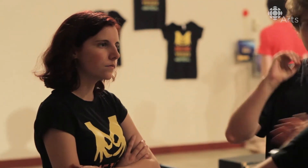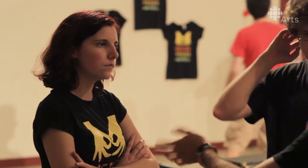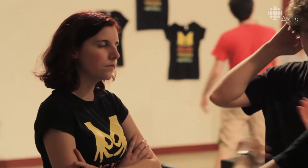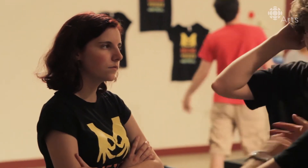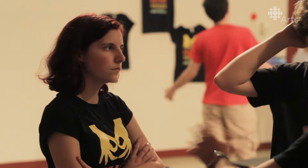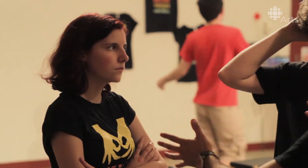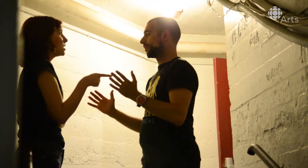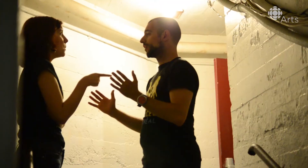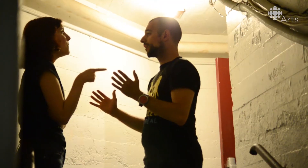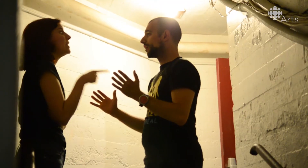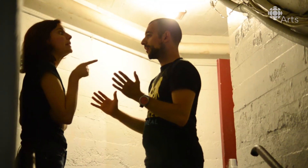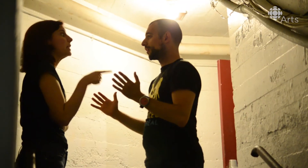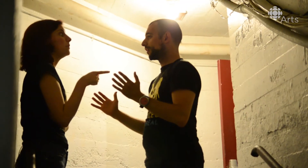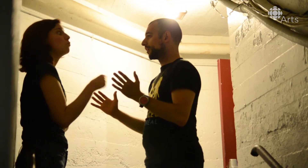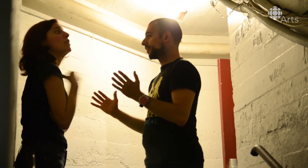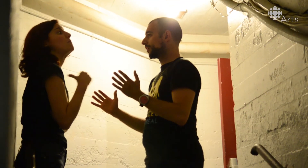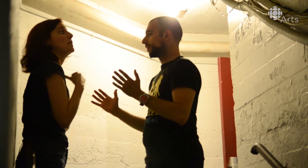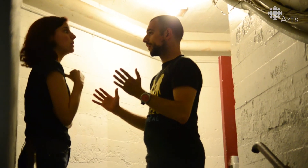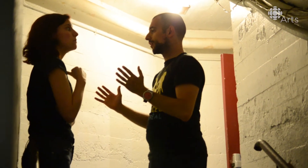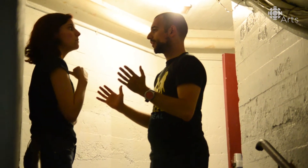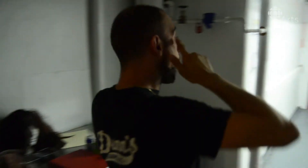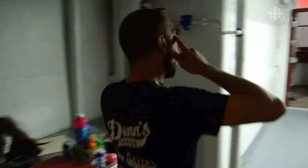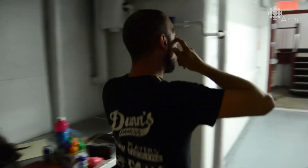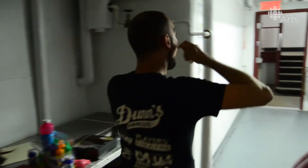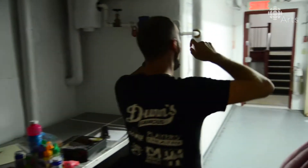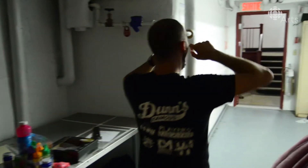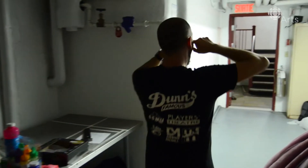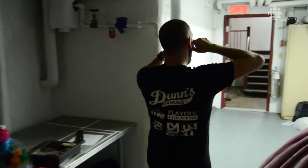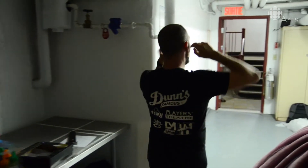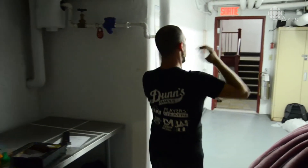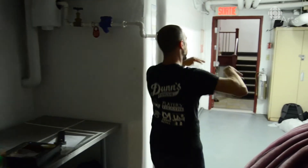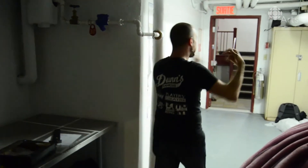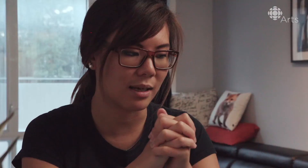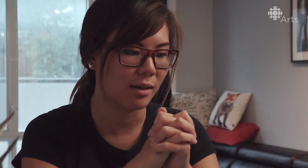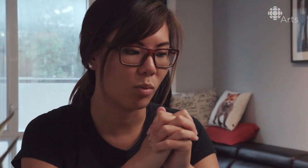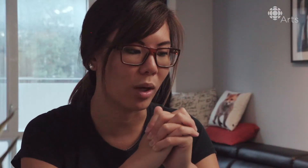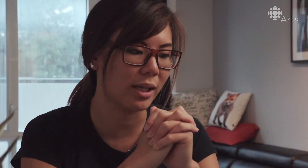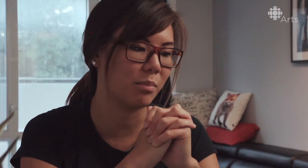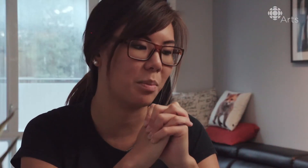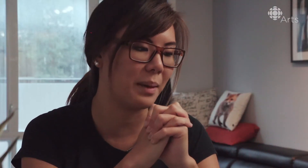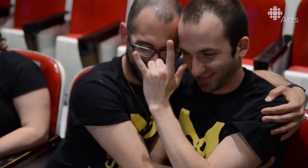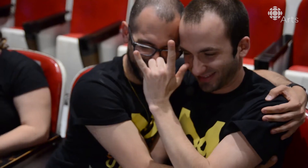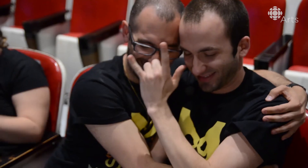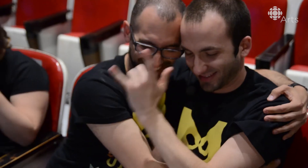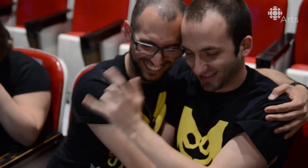You have not been a team with me! Things didn't go the way we wanted them to be.